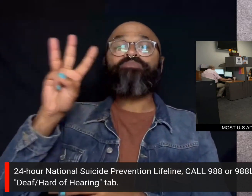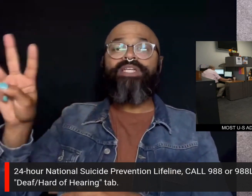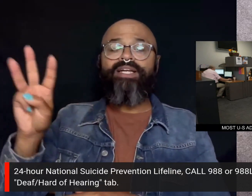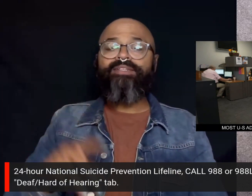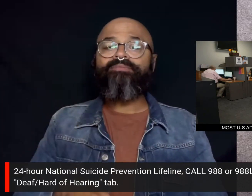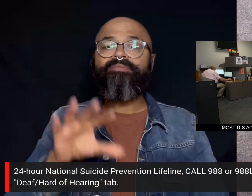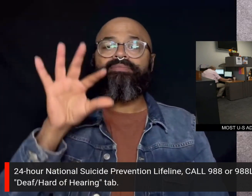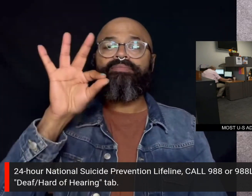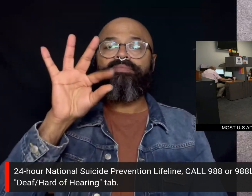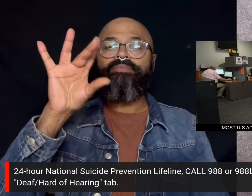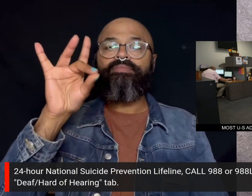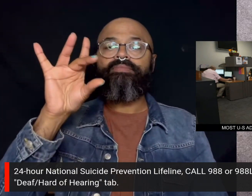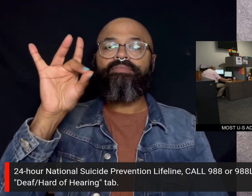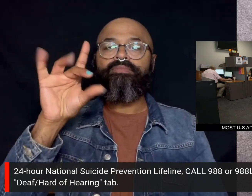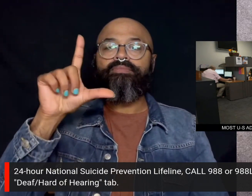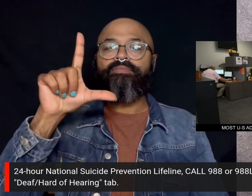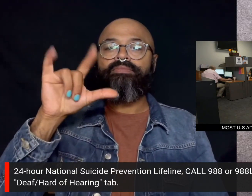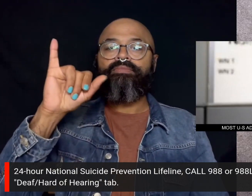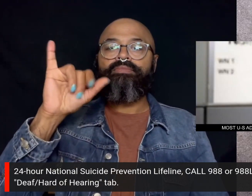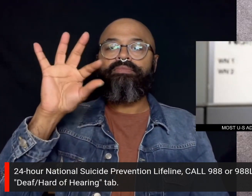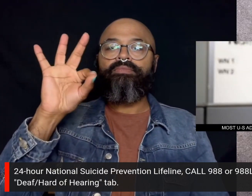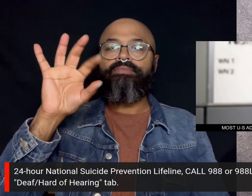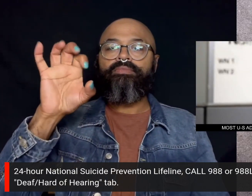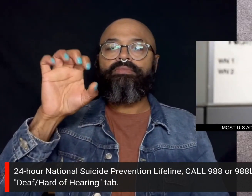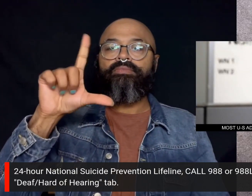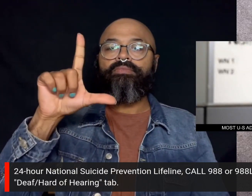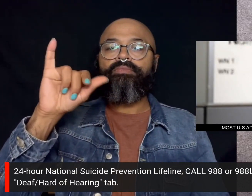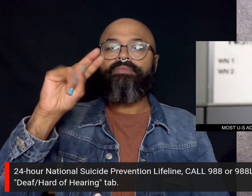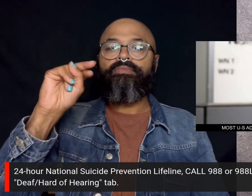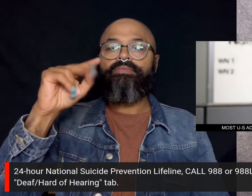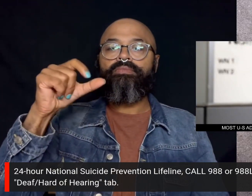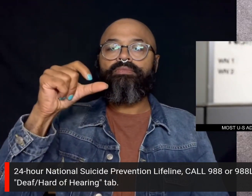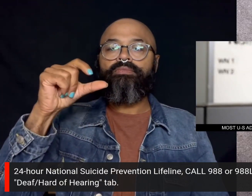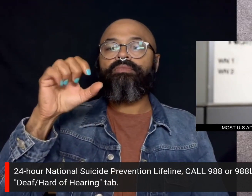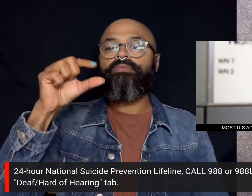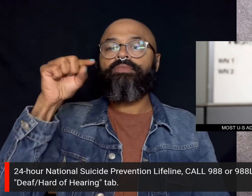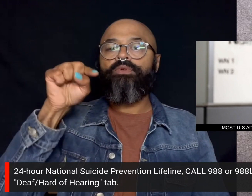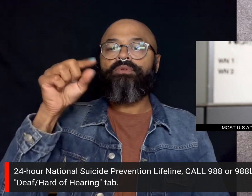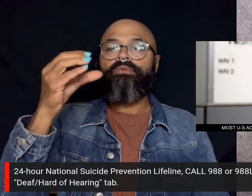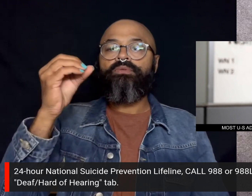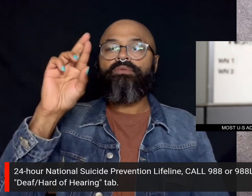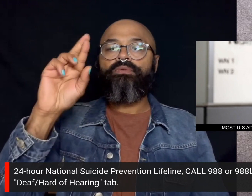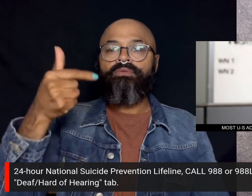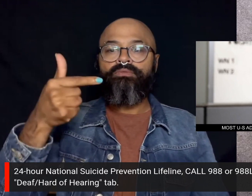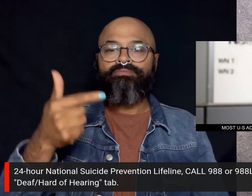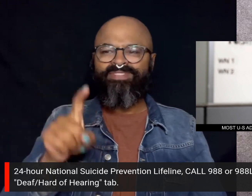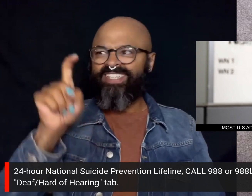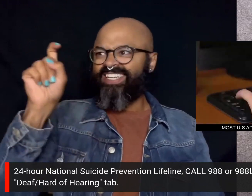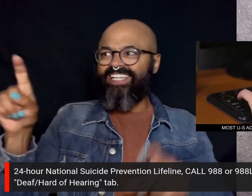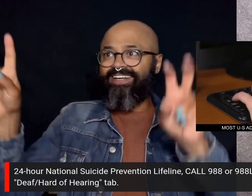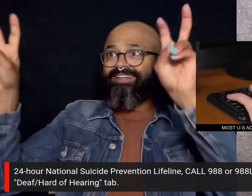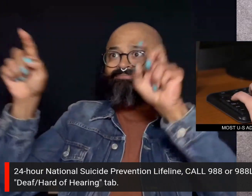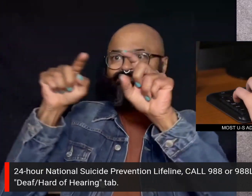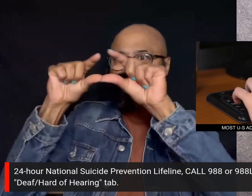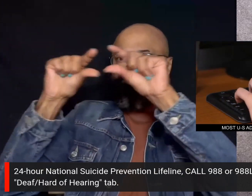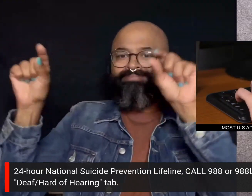You can also go to the website, 9 88 lifeline.org and click on the deaf and